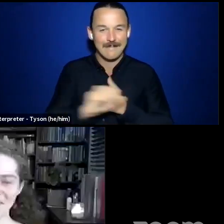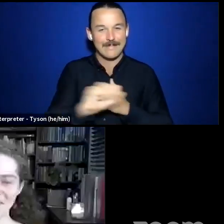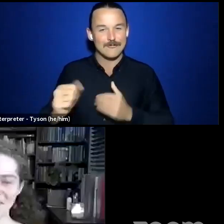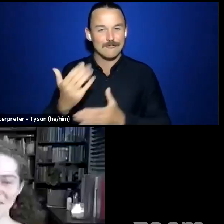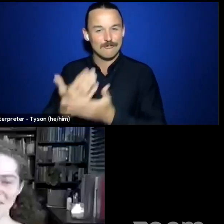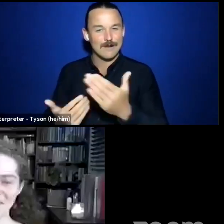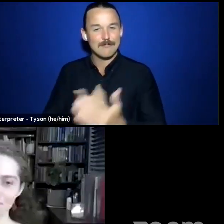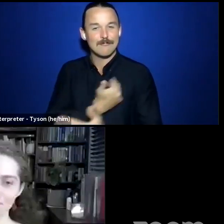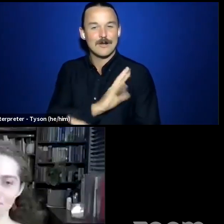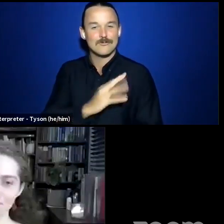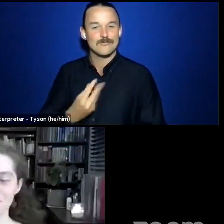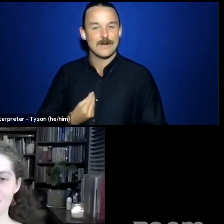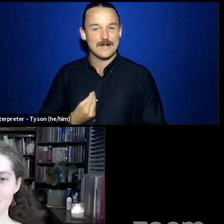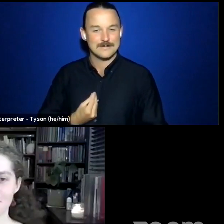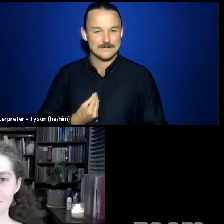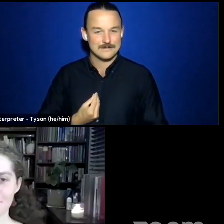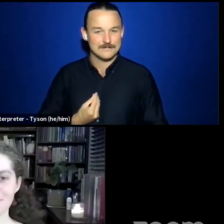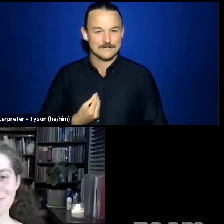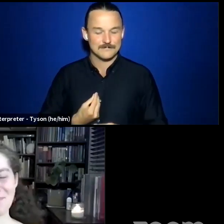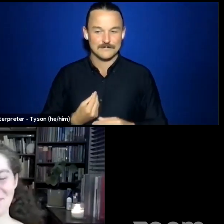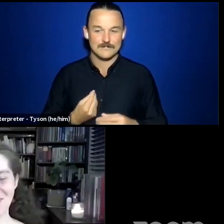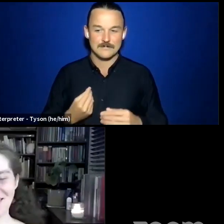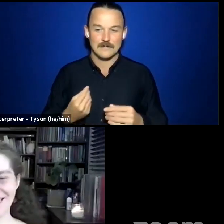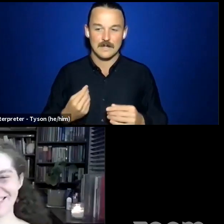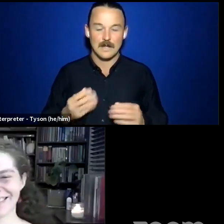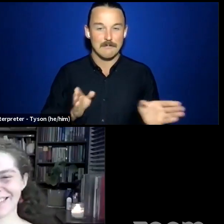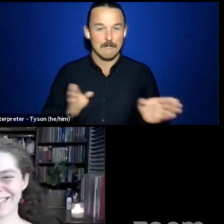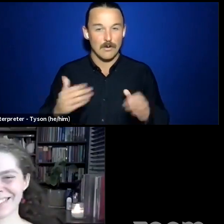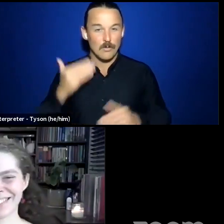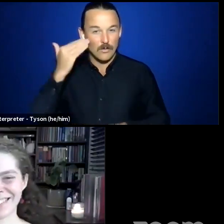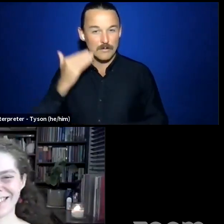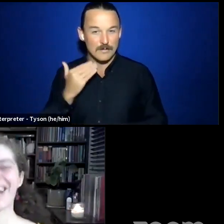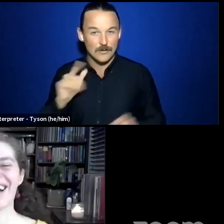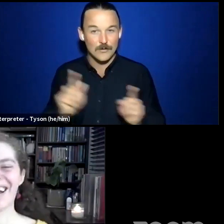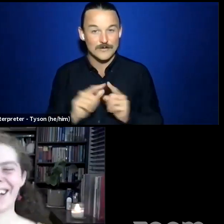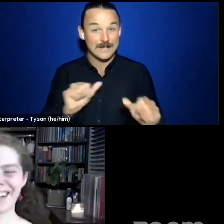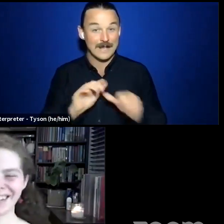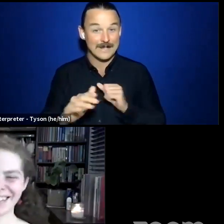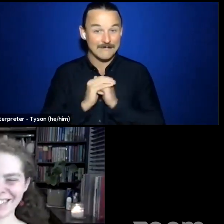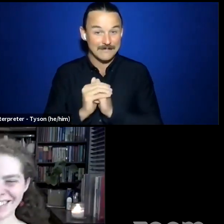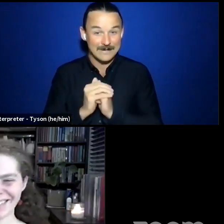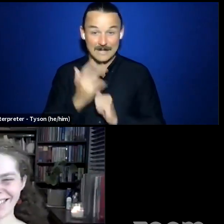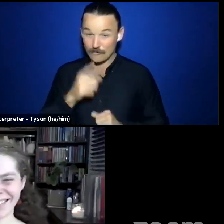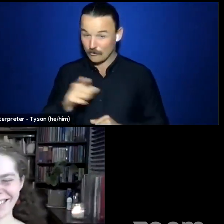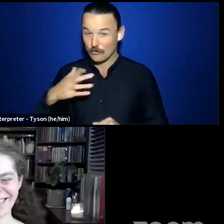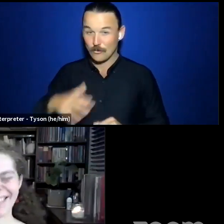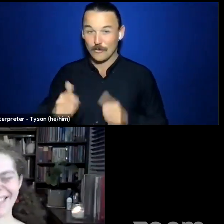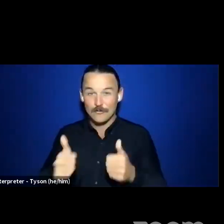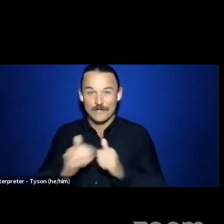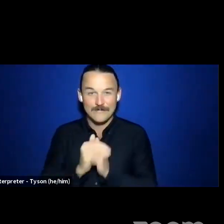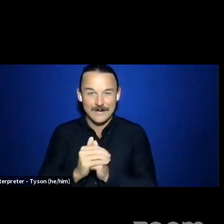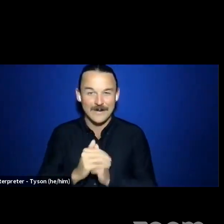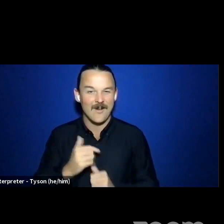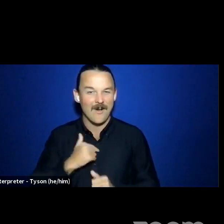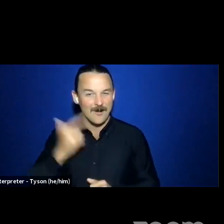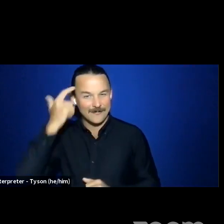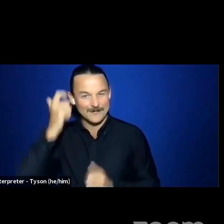telling the stories less told loses. a proud to a proud transit bisexual woman and lives and works on one the land, she's also an excellent friend if anyone's